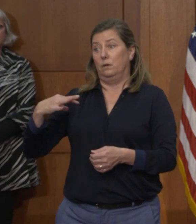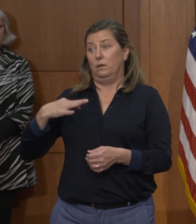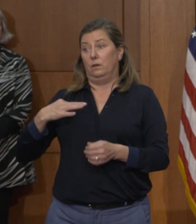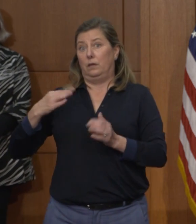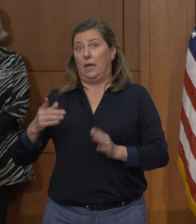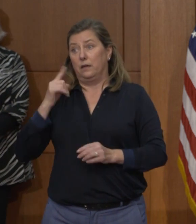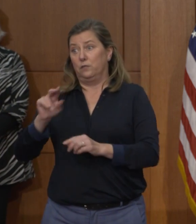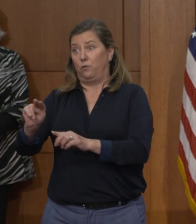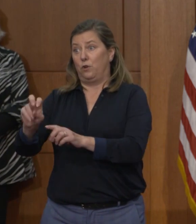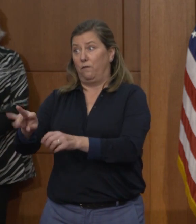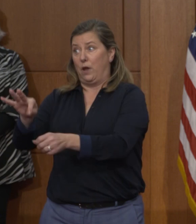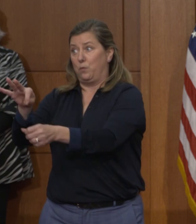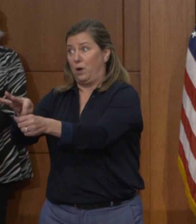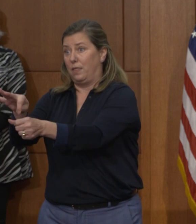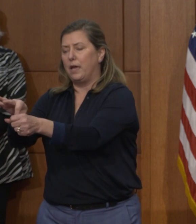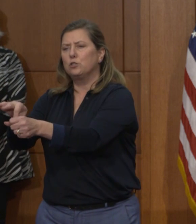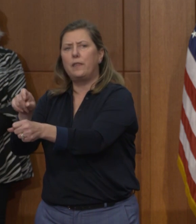yes, thank you. uh,